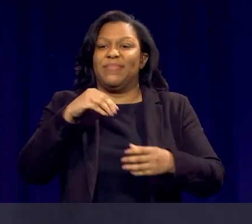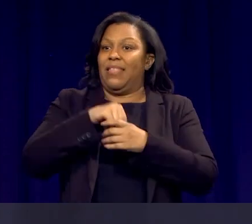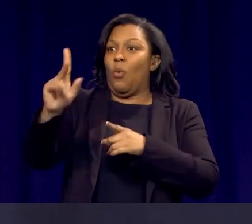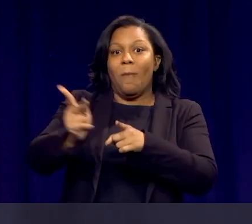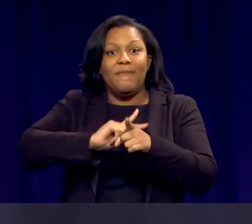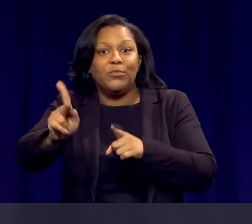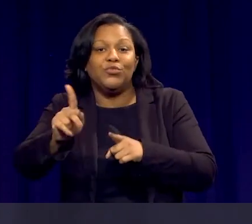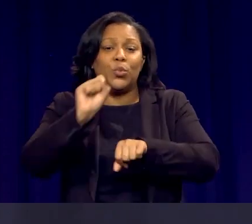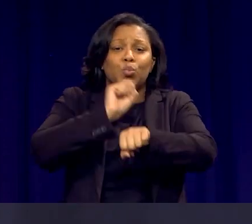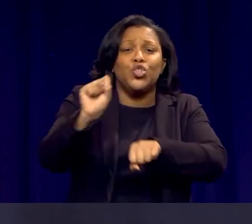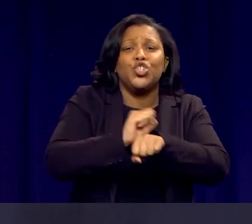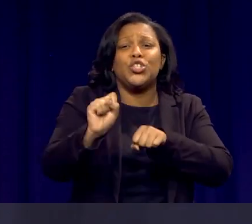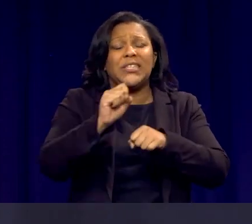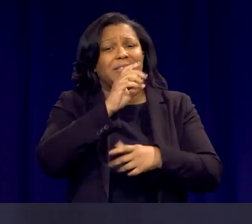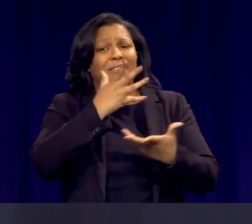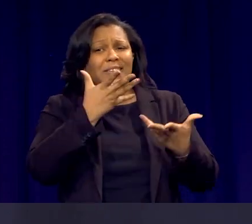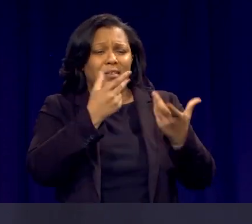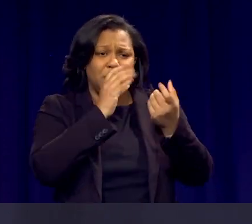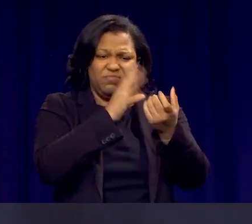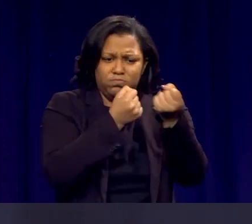that have given so much in their professional career,